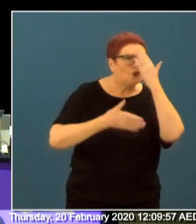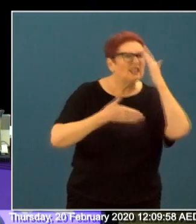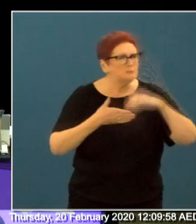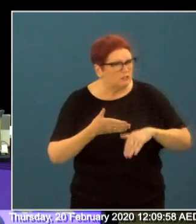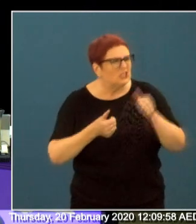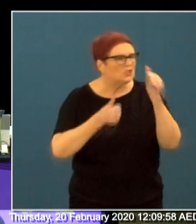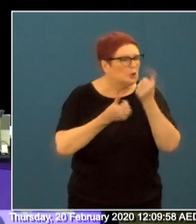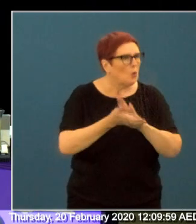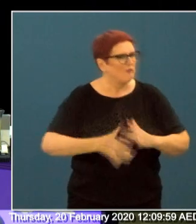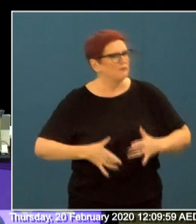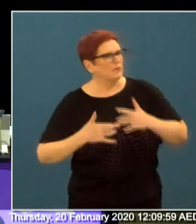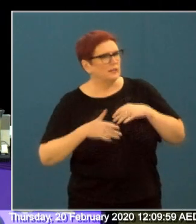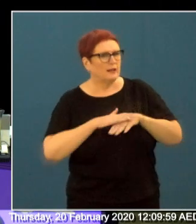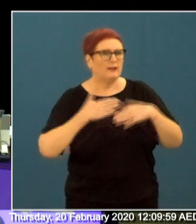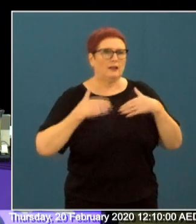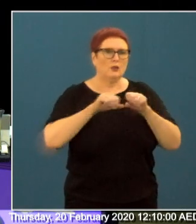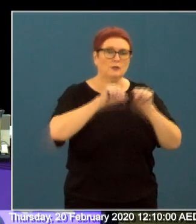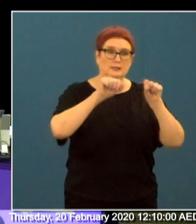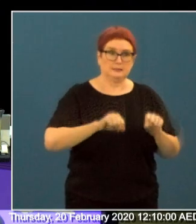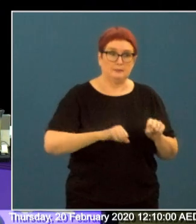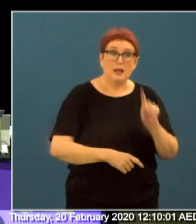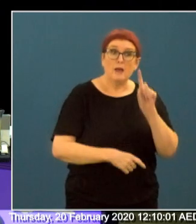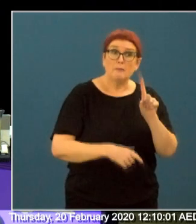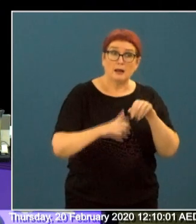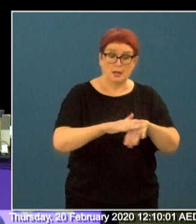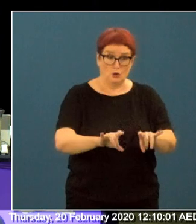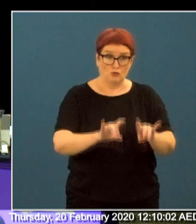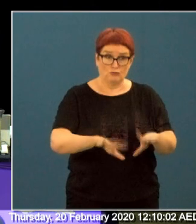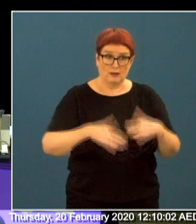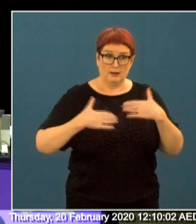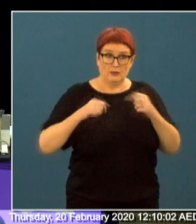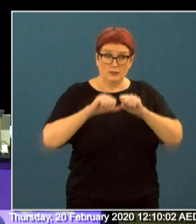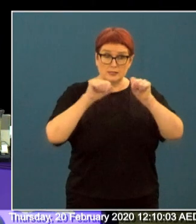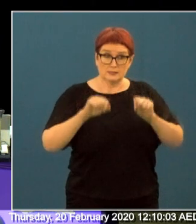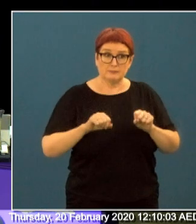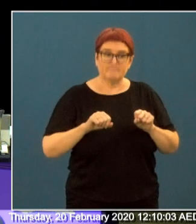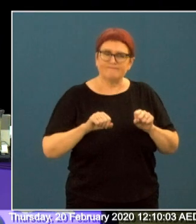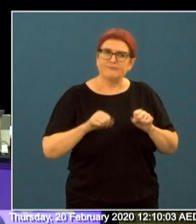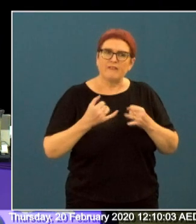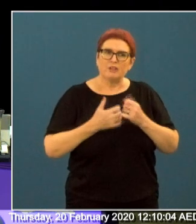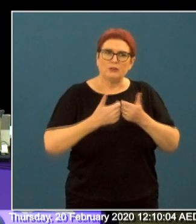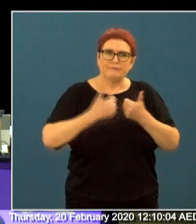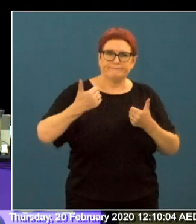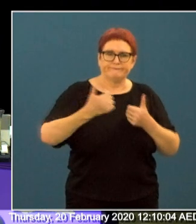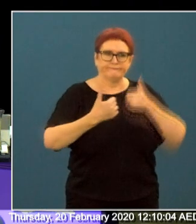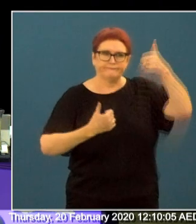But one of the characteristics of the Australian system, perhaps of all systems, is fragmentation of the health system.